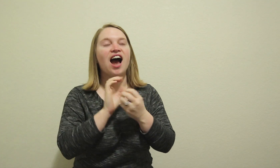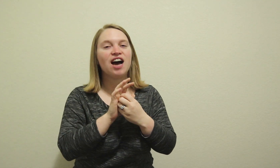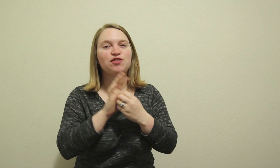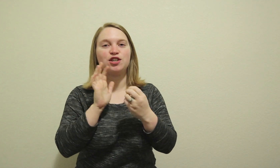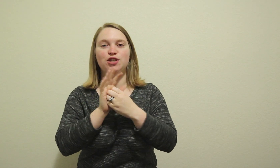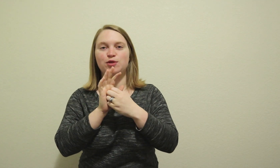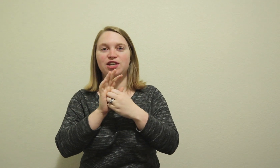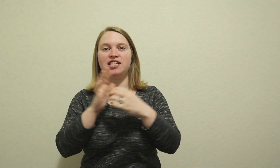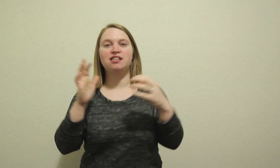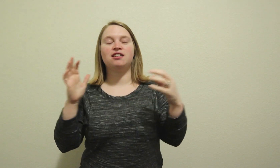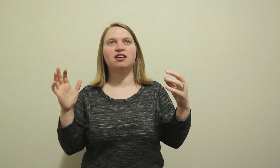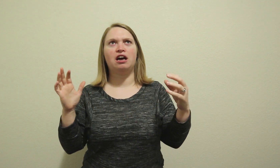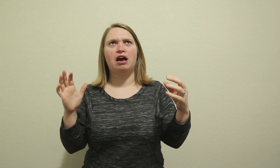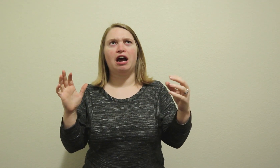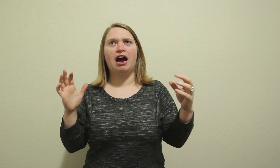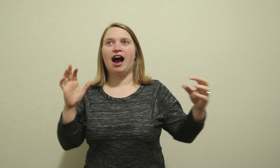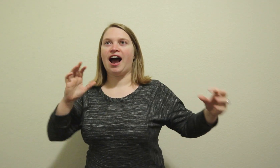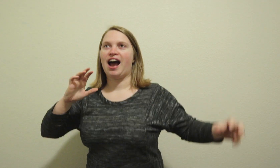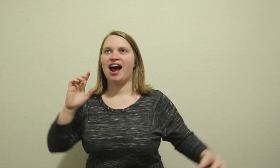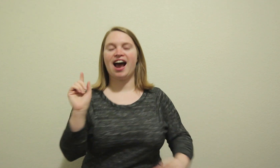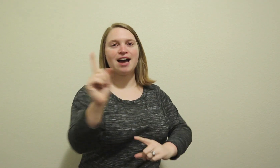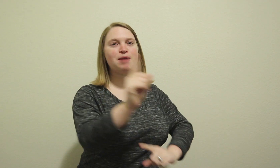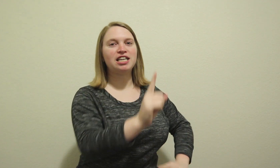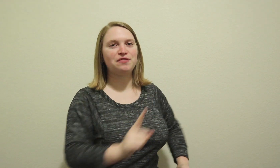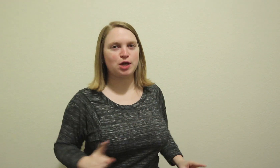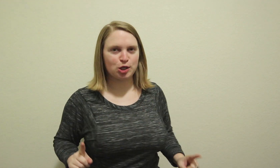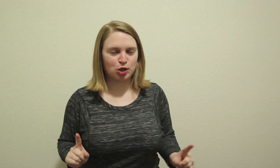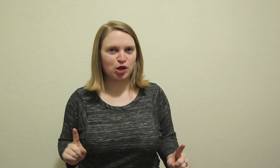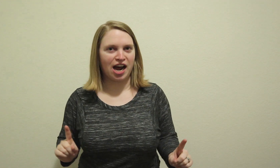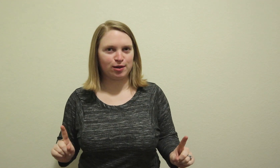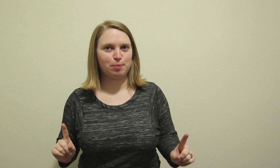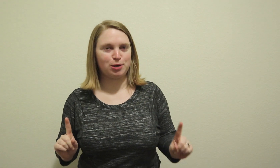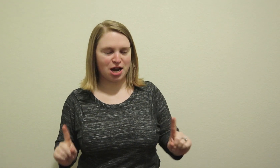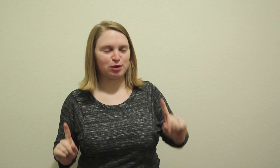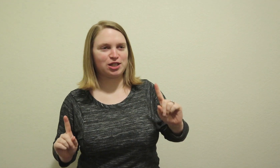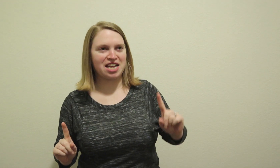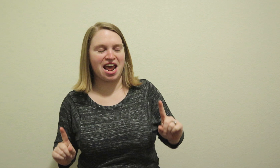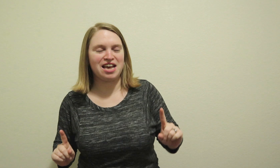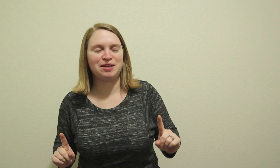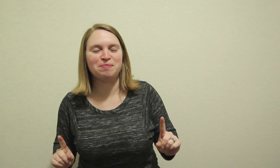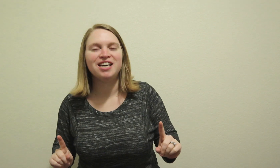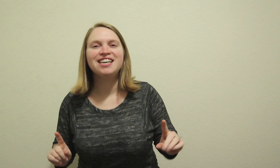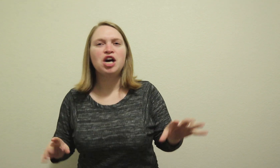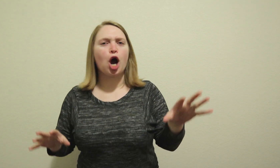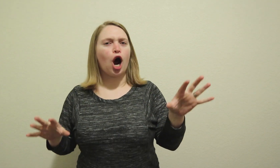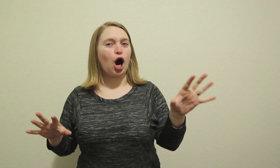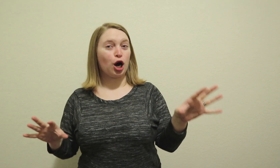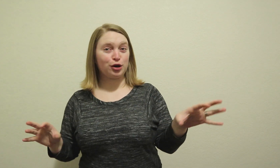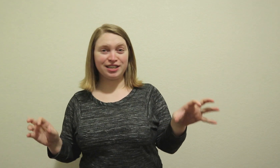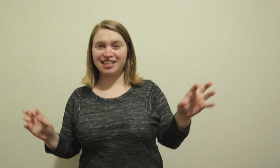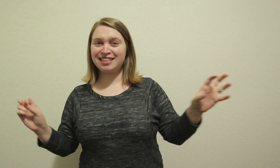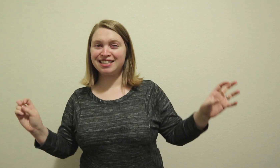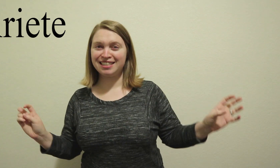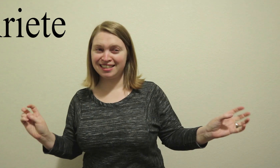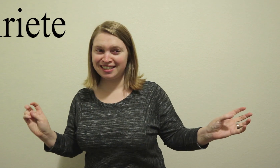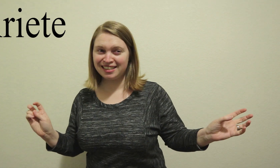After using I'm not even sure how to pronounce the name :laughing: Ariete